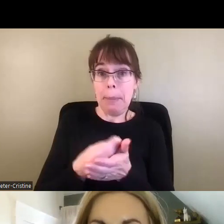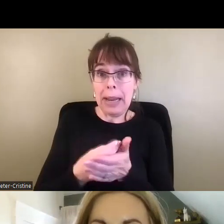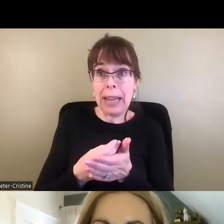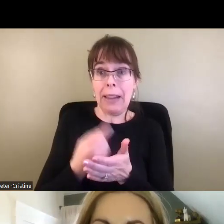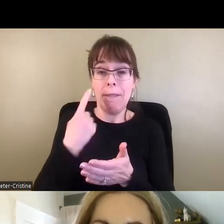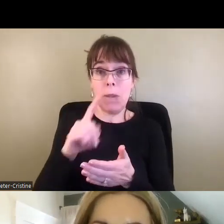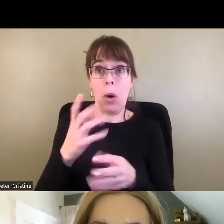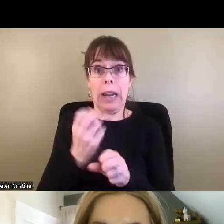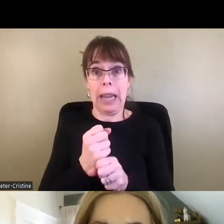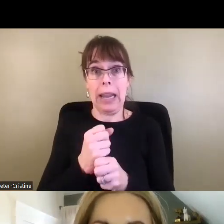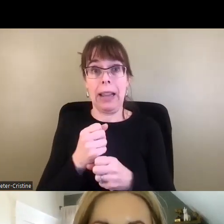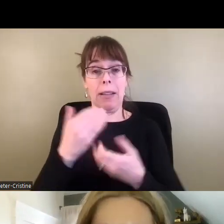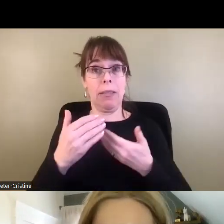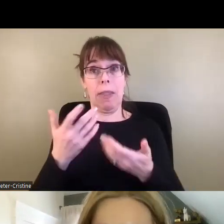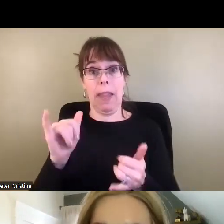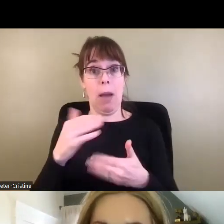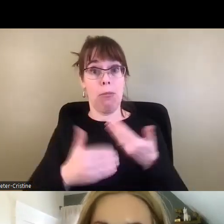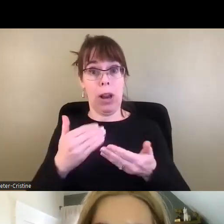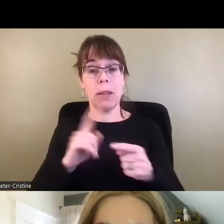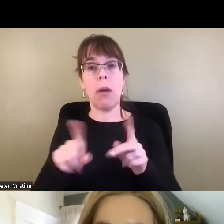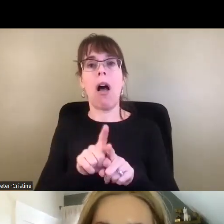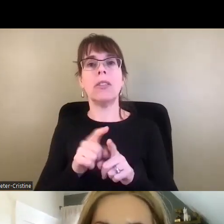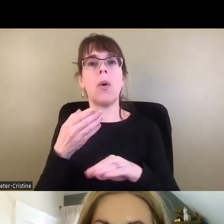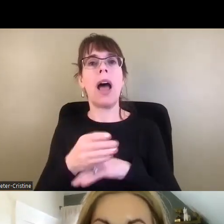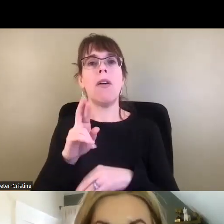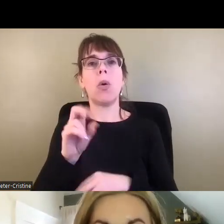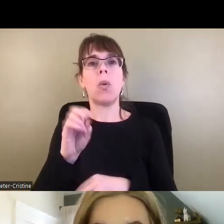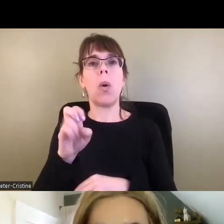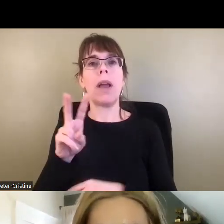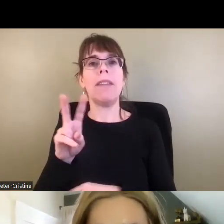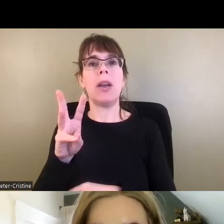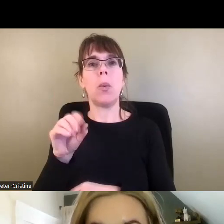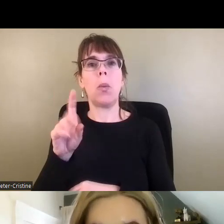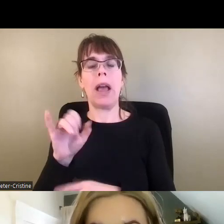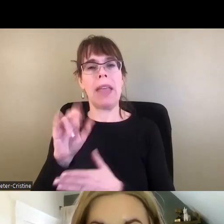in light of the fall of Roe v. Wade, the Dobbs Supreme Court decision last June,